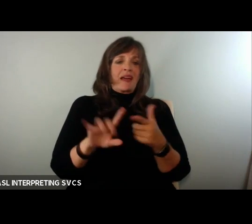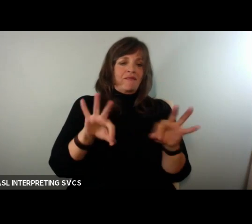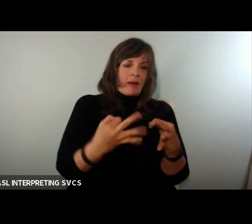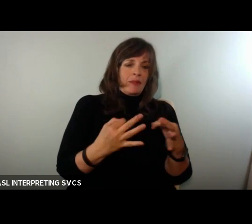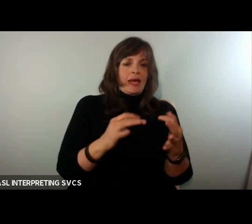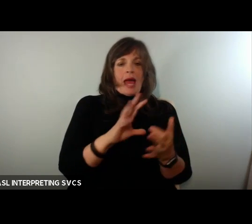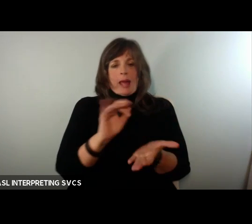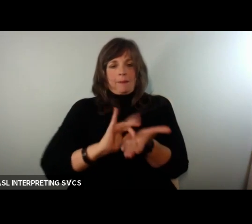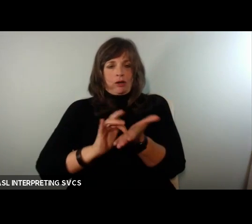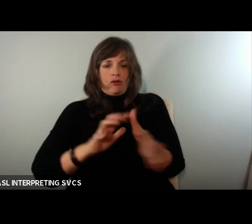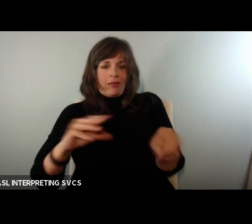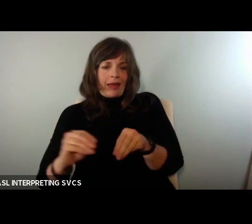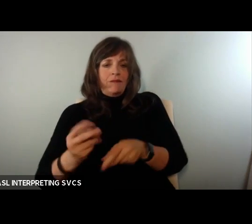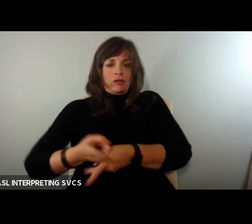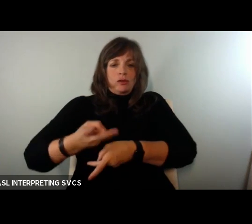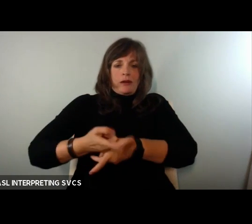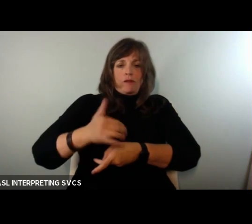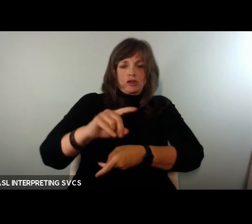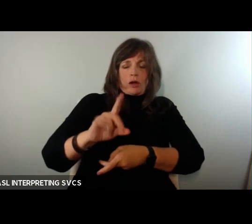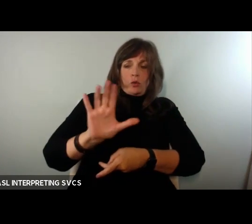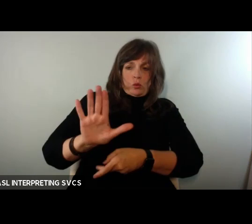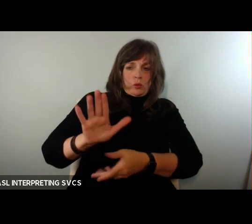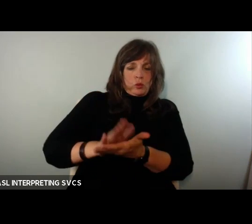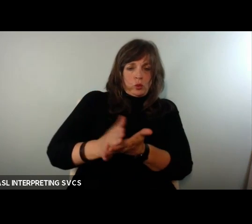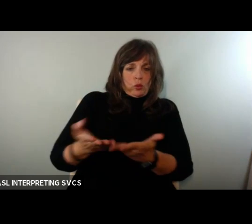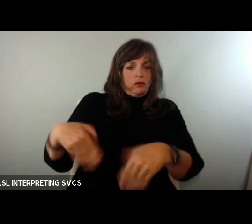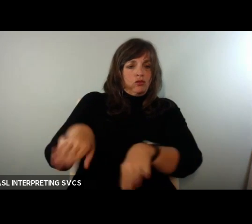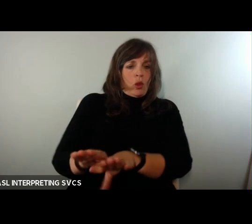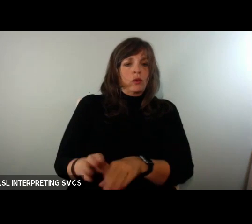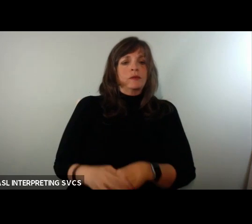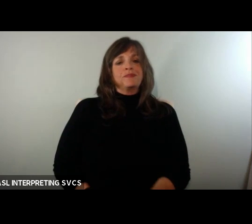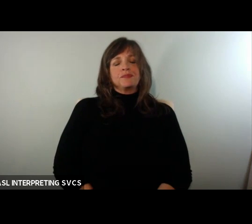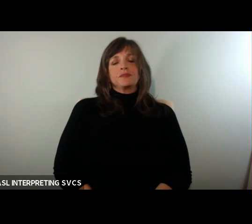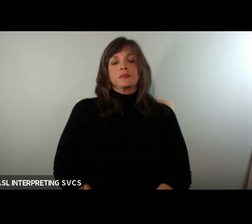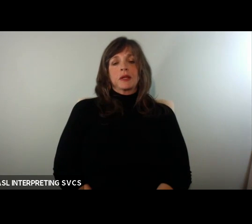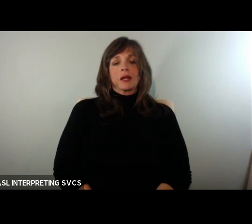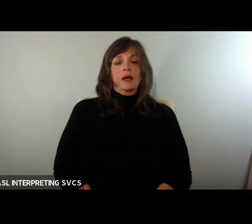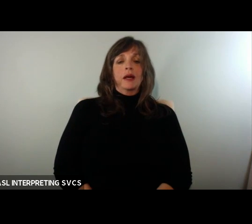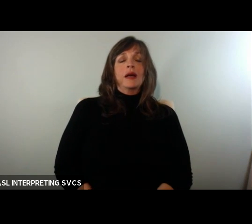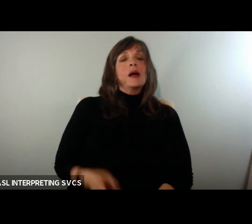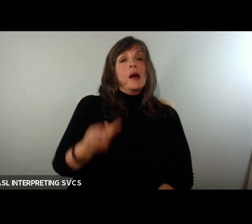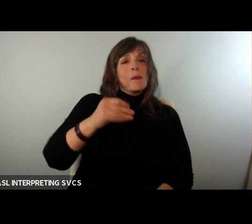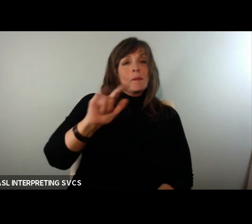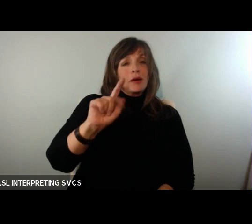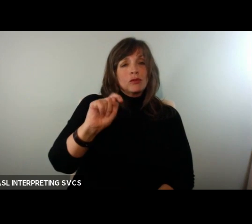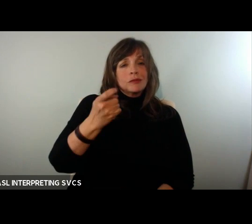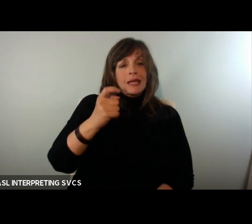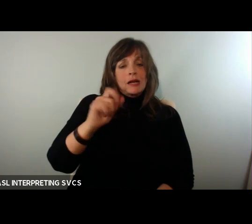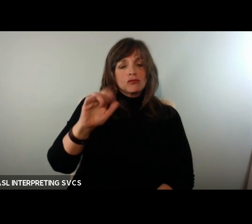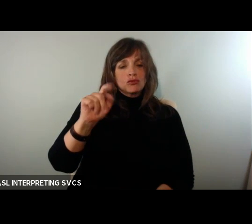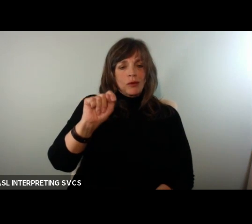Refundable payroll tax credits for required emergency paid leave provided by employers